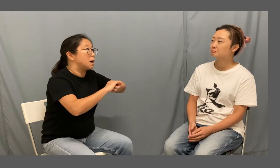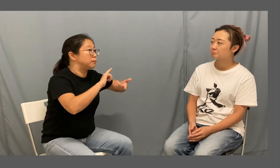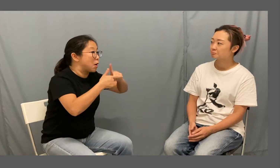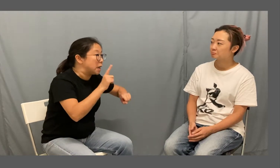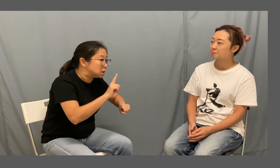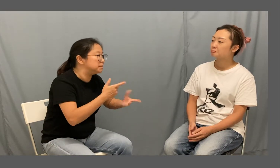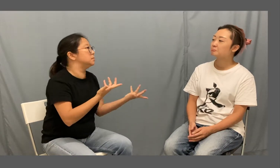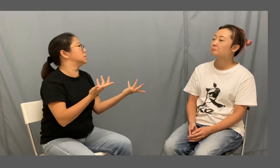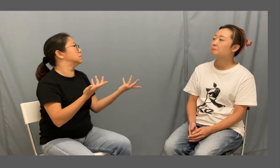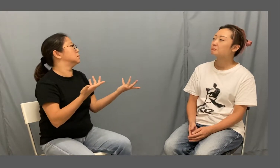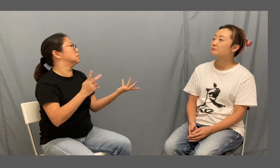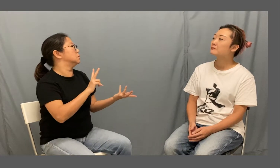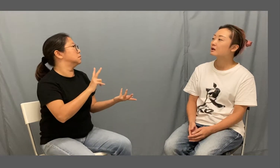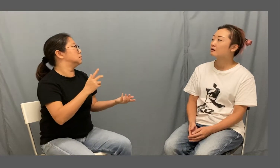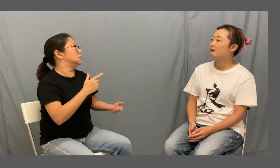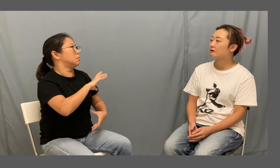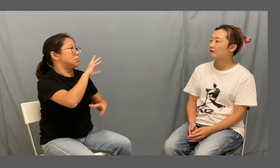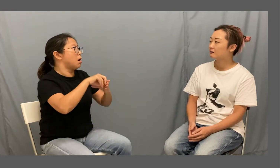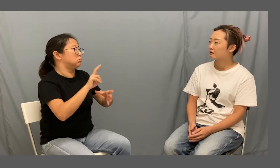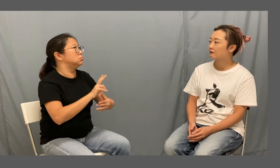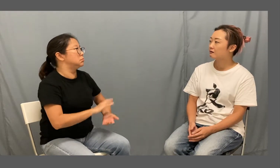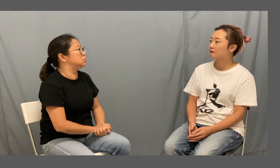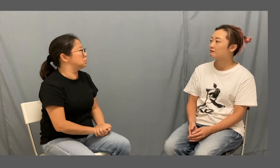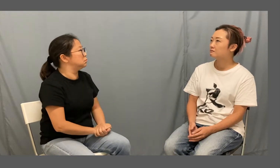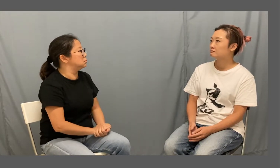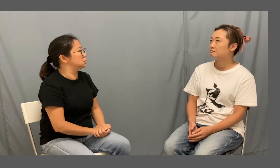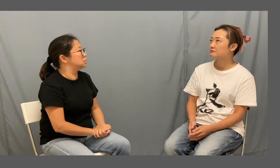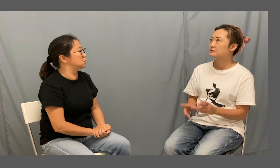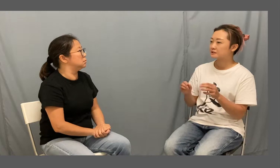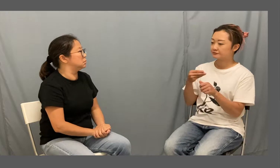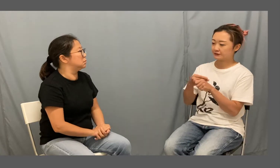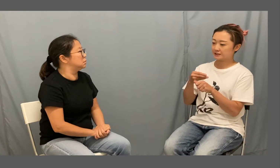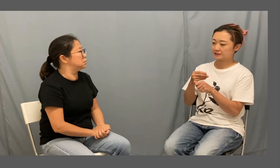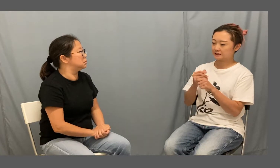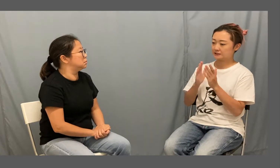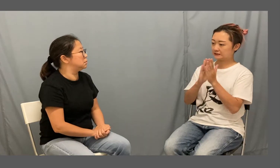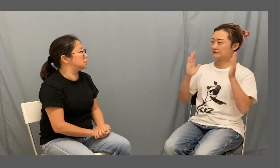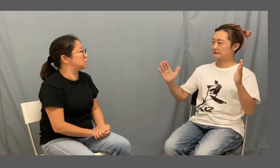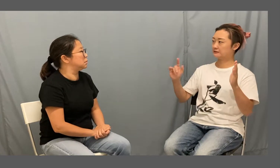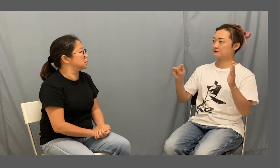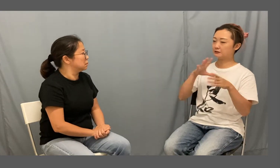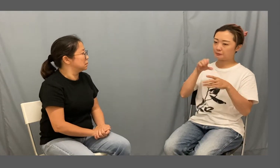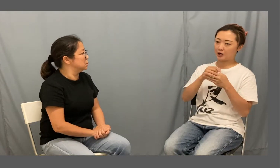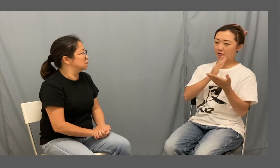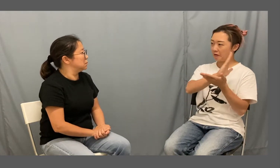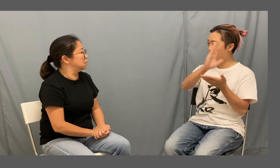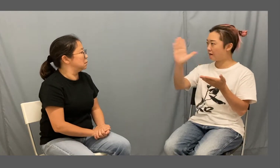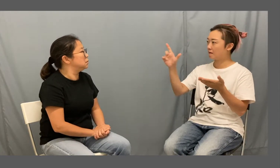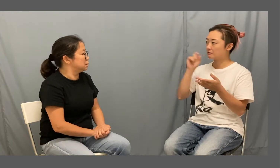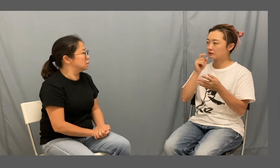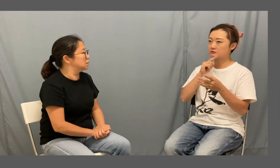We have to learn how to team up Cat: There are so many modules in the training